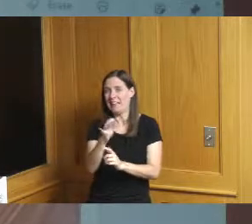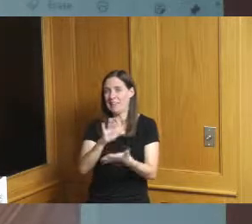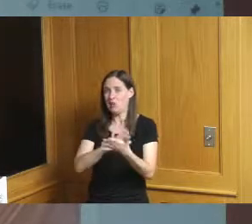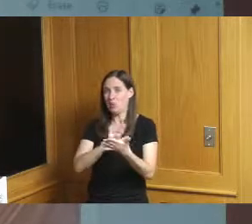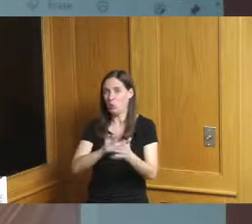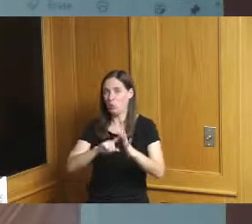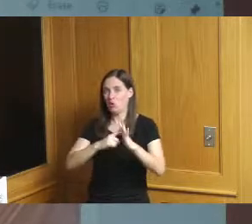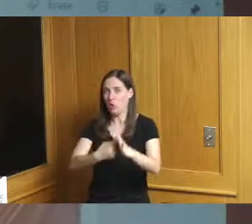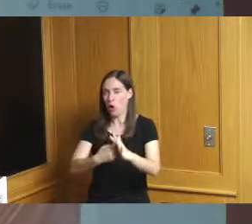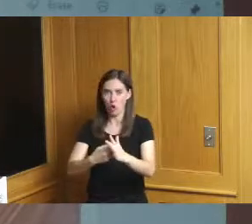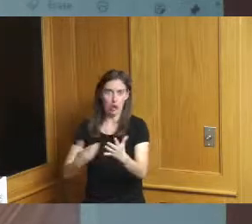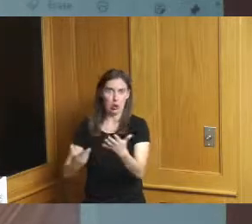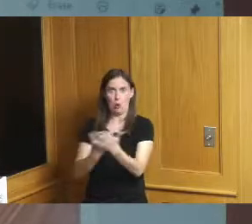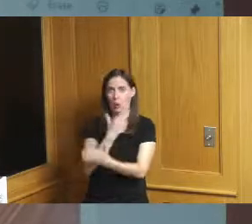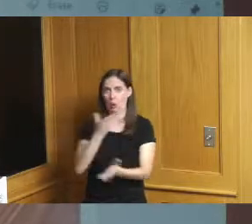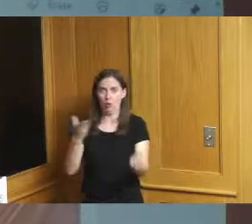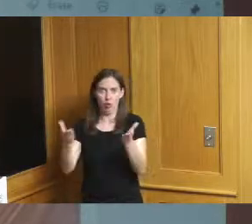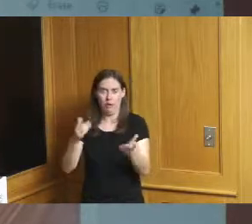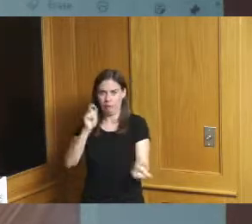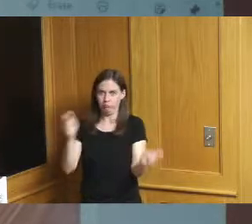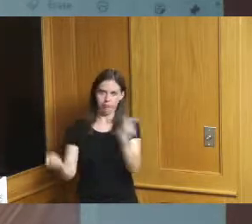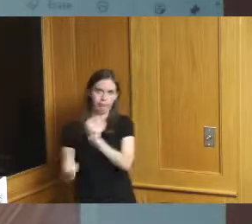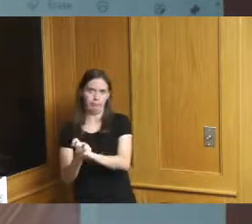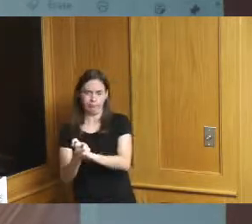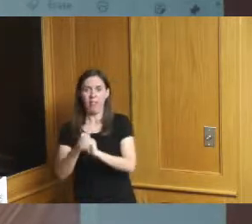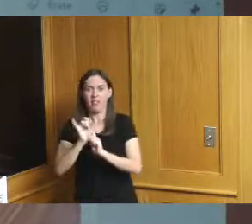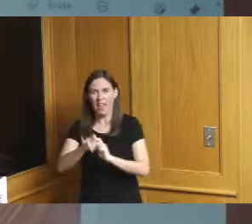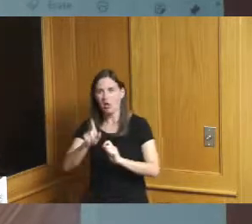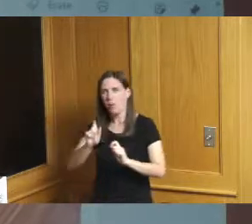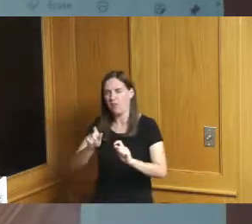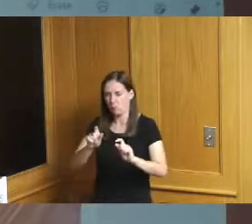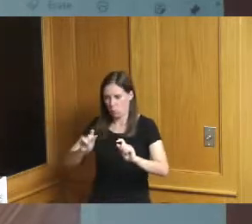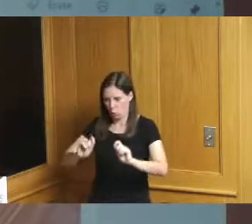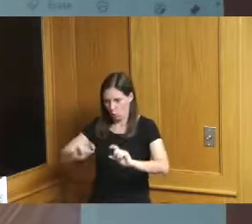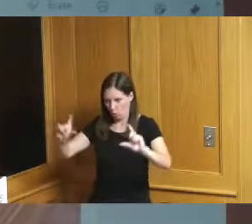all of this additional service so a lot of what you've heard is it's going to take my child two